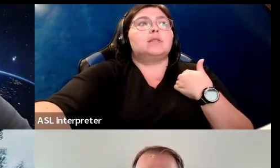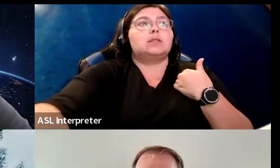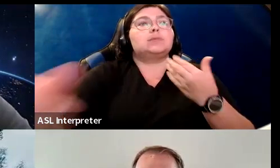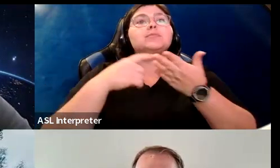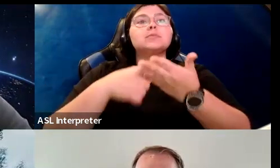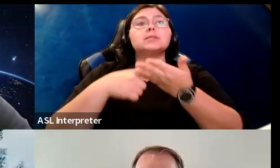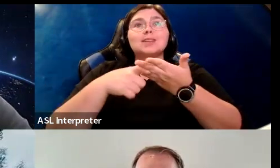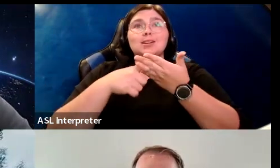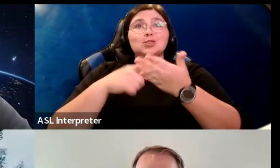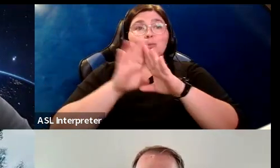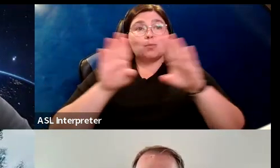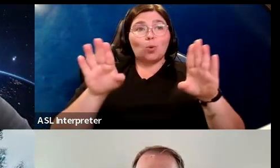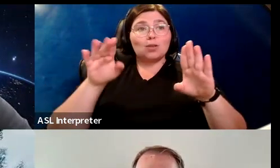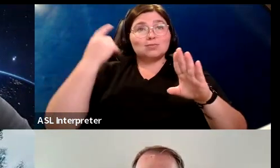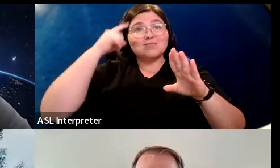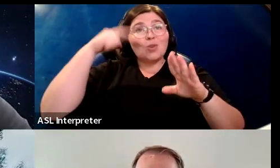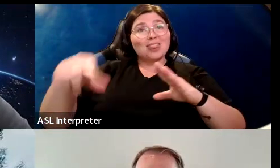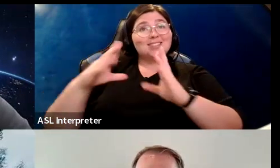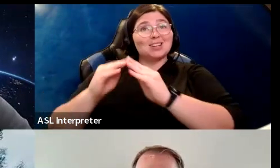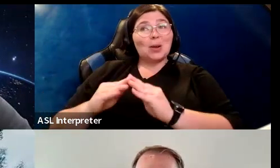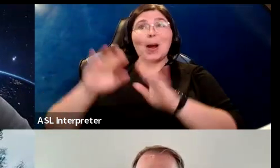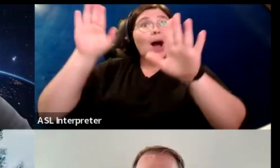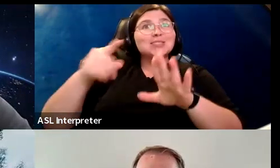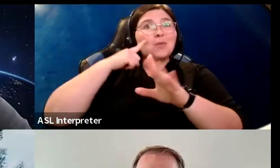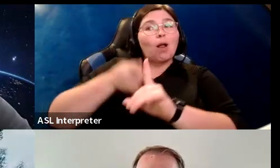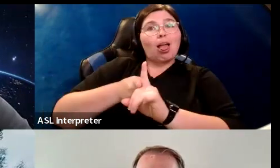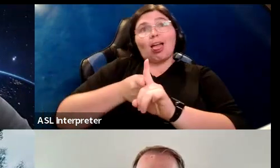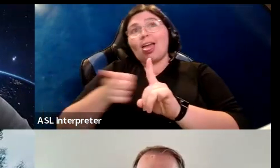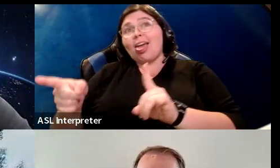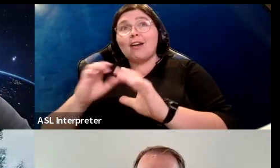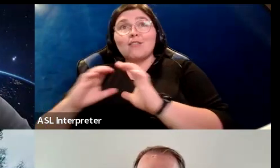a great place to start side conversations or to pose questions.